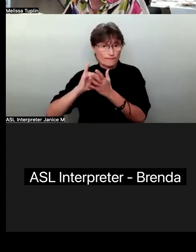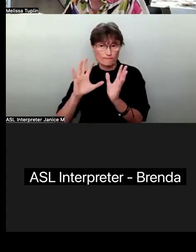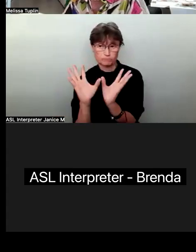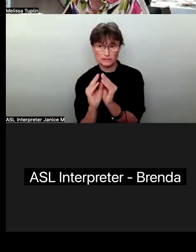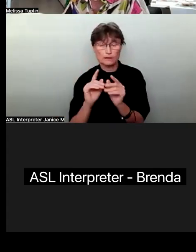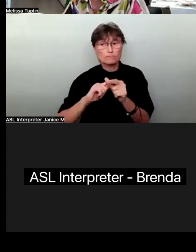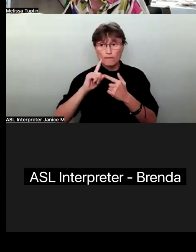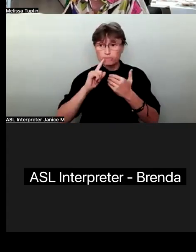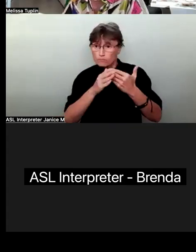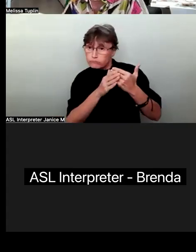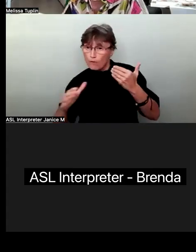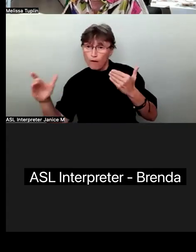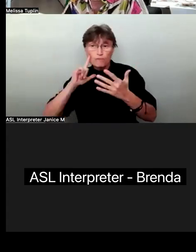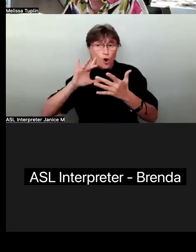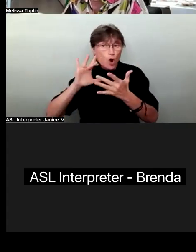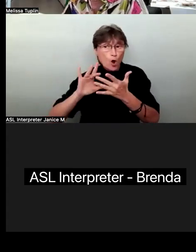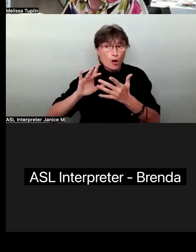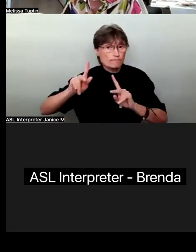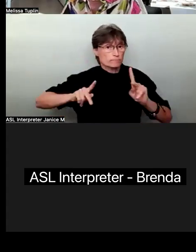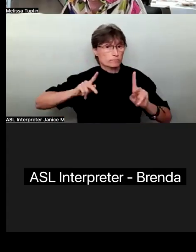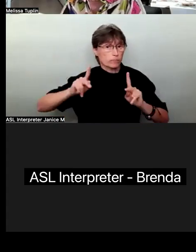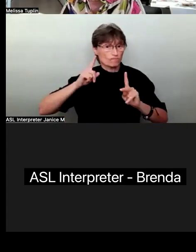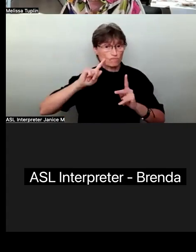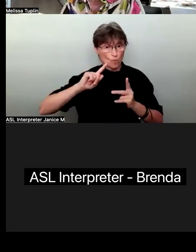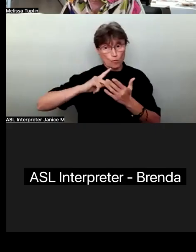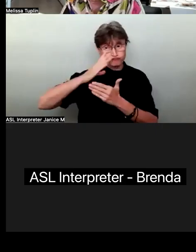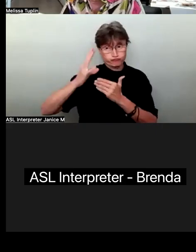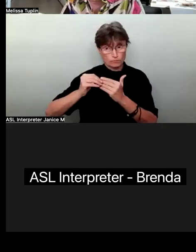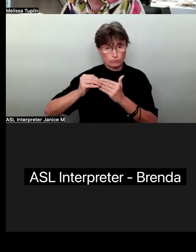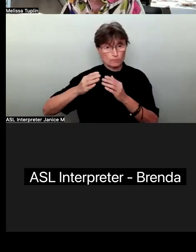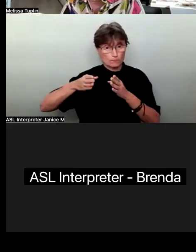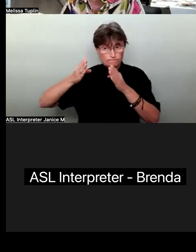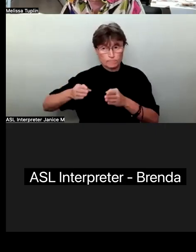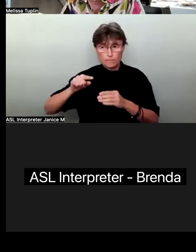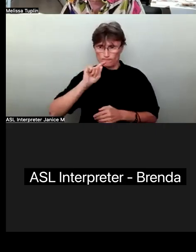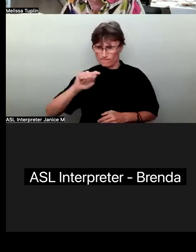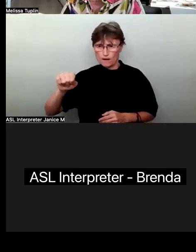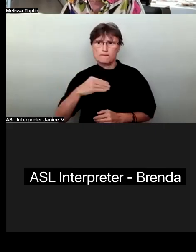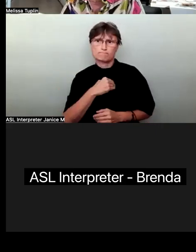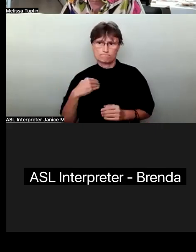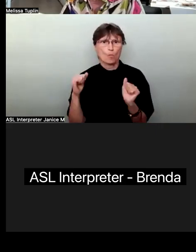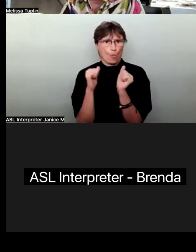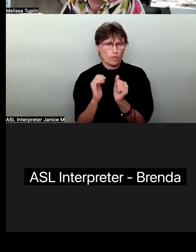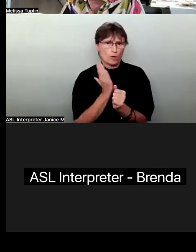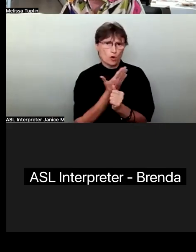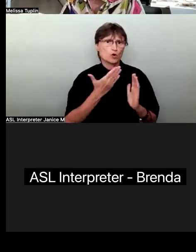forward for your application to this program will be members of our Community Investment team. If